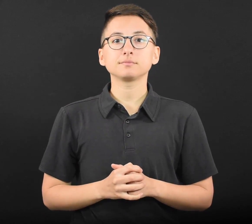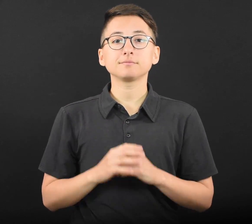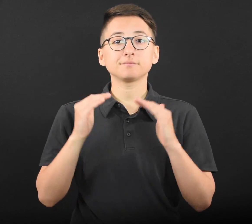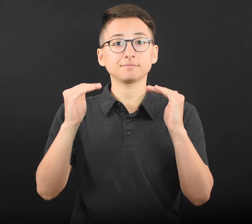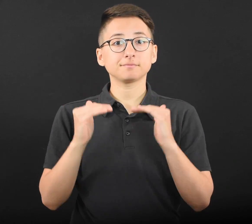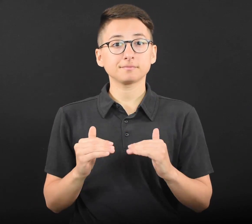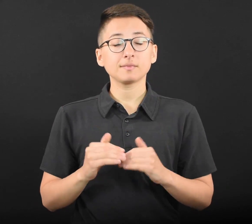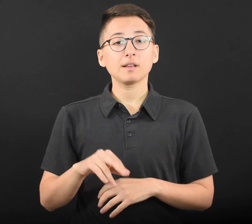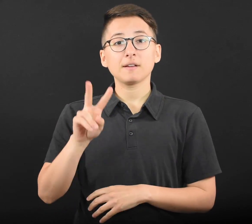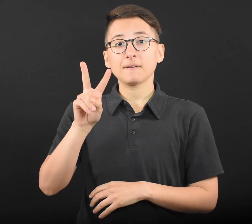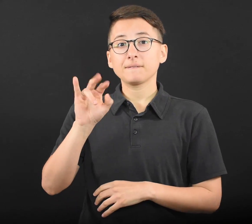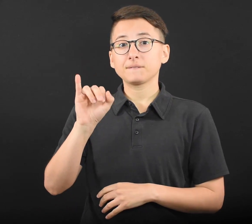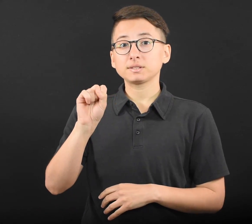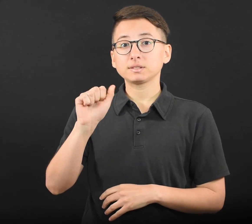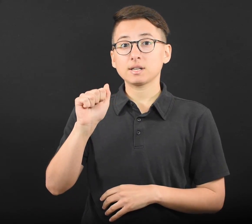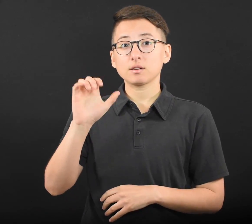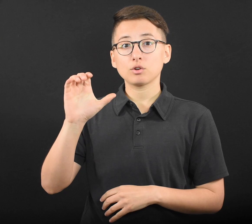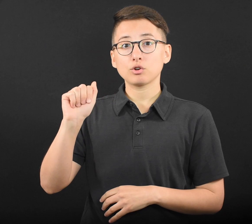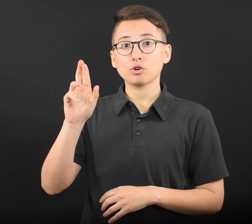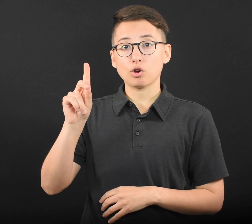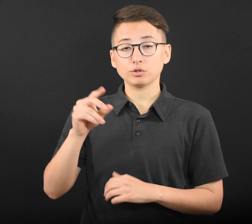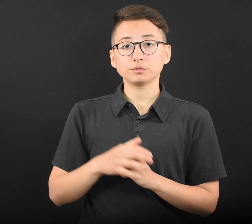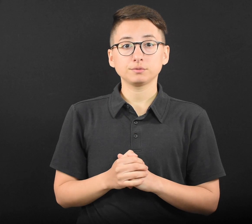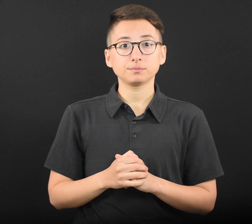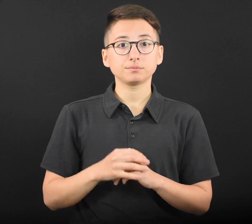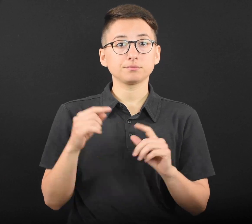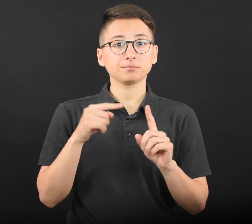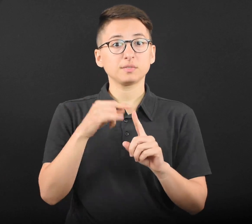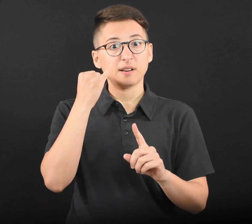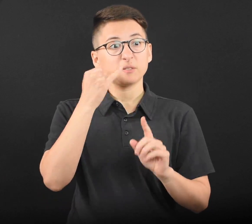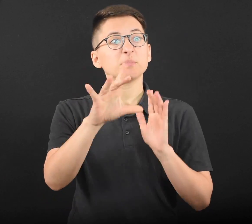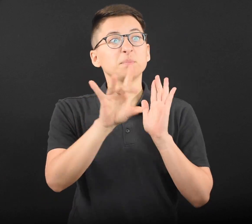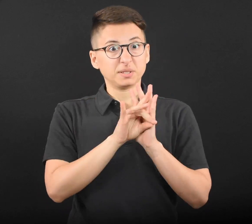Visa Card ● Eligible for a $25